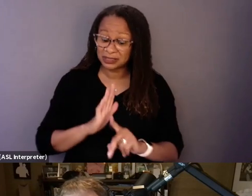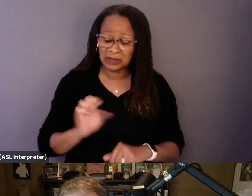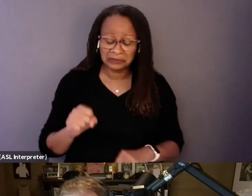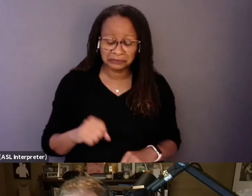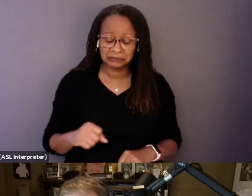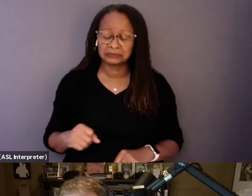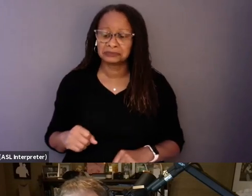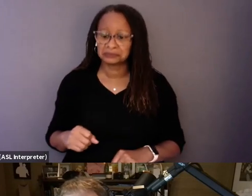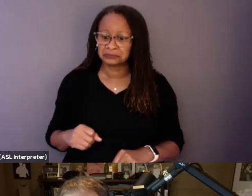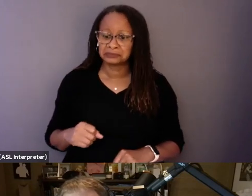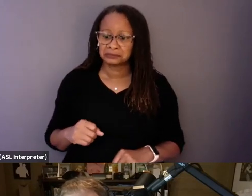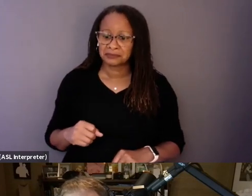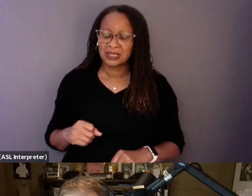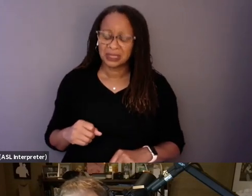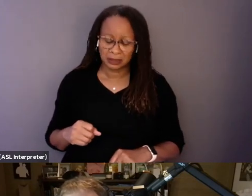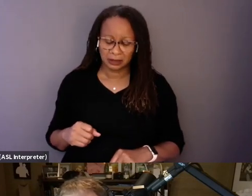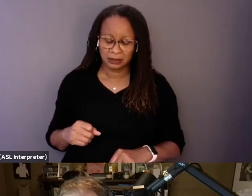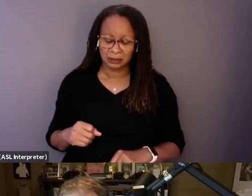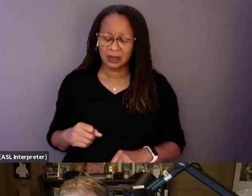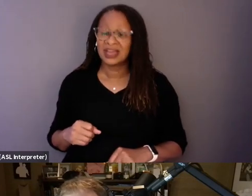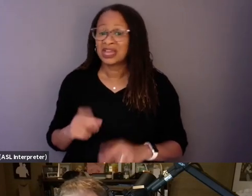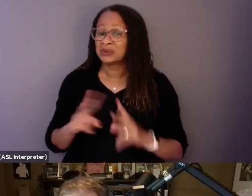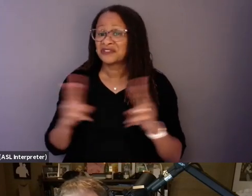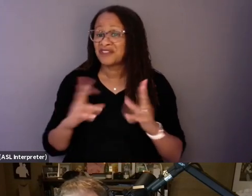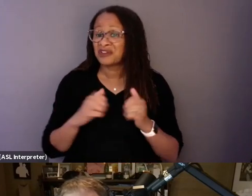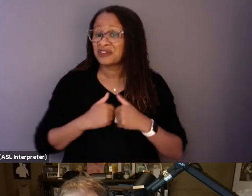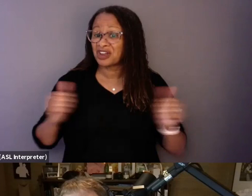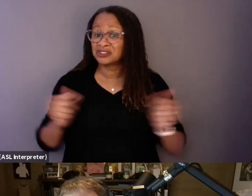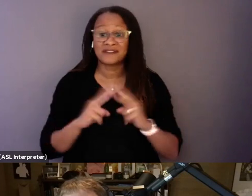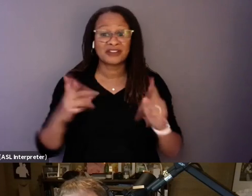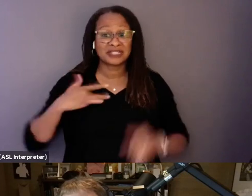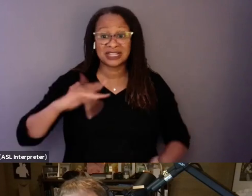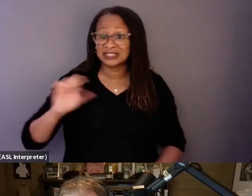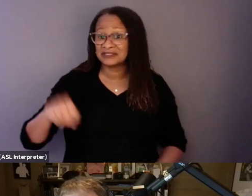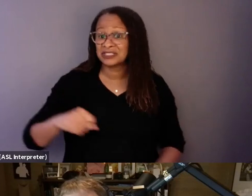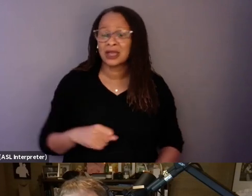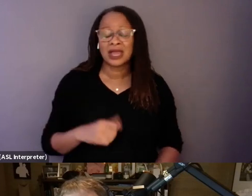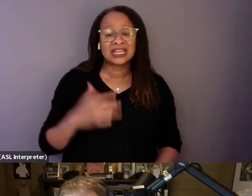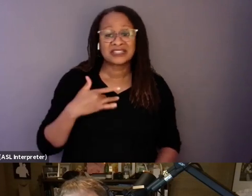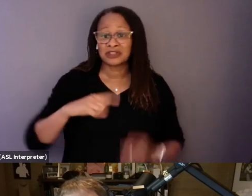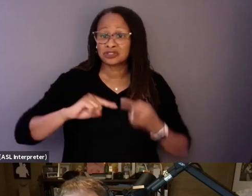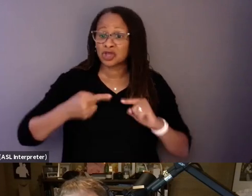Yeah, he was very fragile. I mean, he was in certain ways. I mean, he was very sensitive. His feelings actually got hurt .